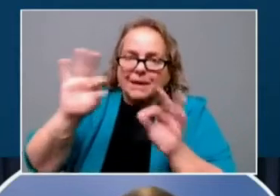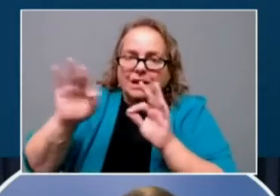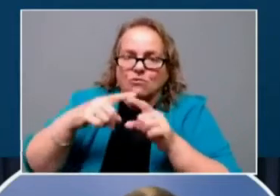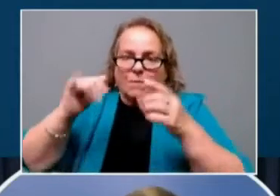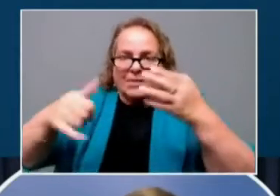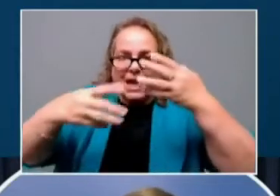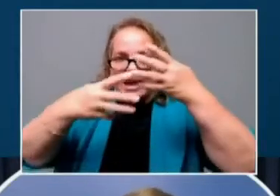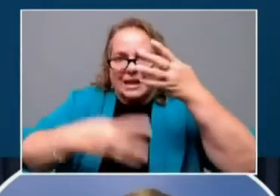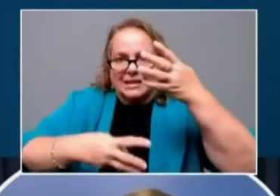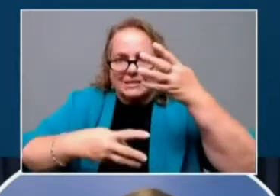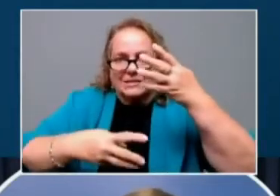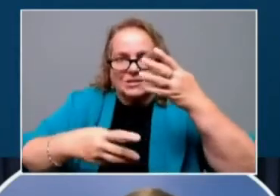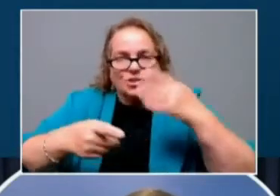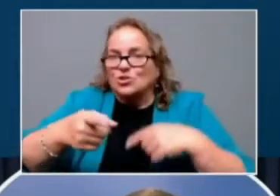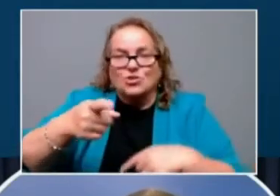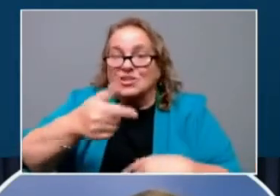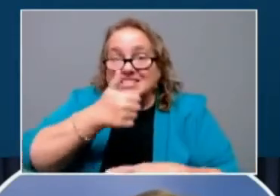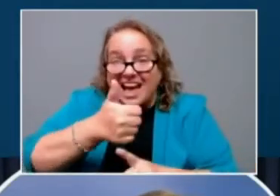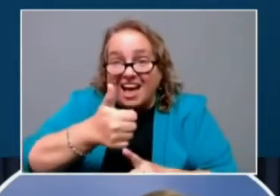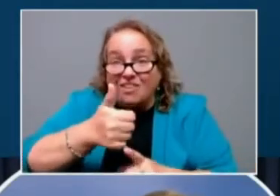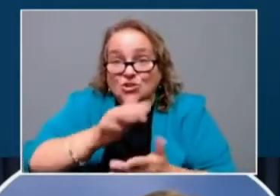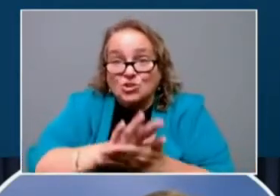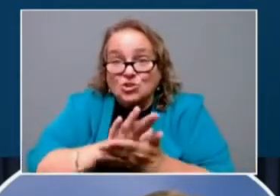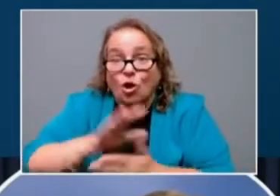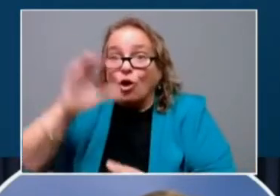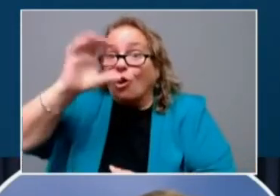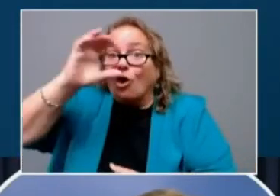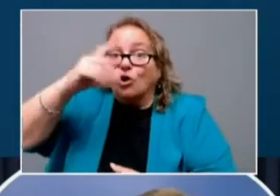and find anybody and and get the testing done. That's competitive